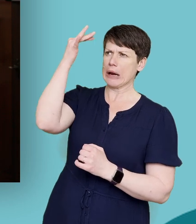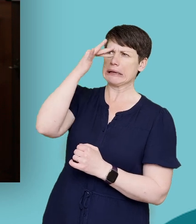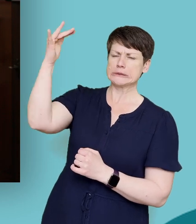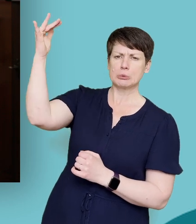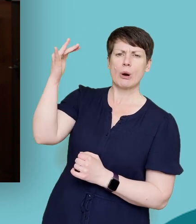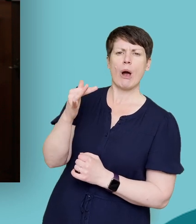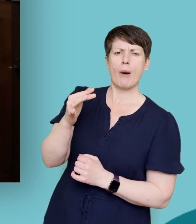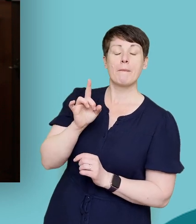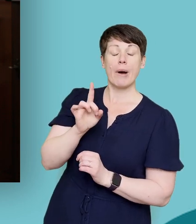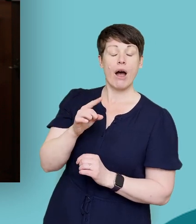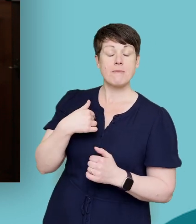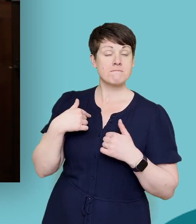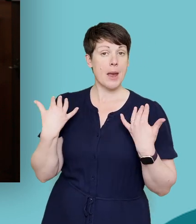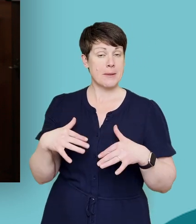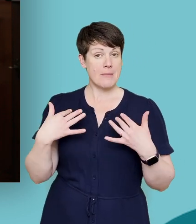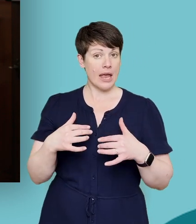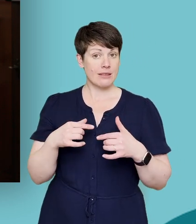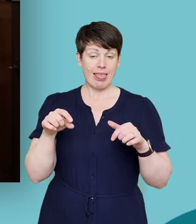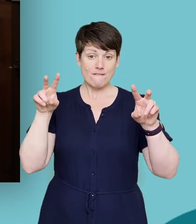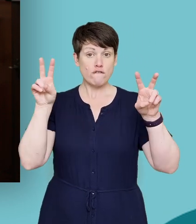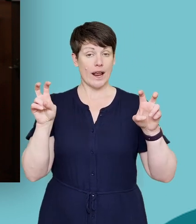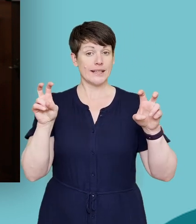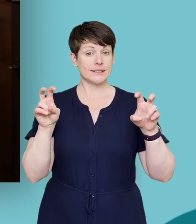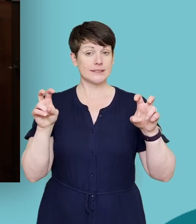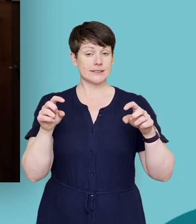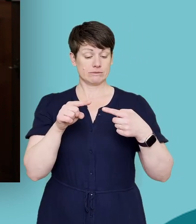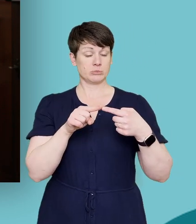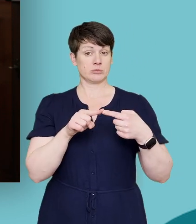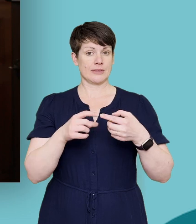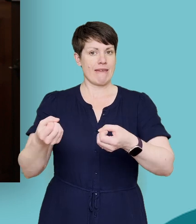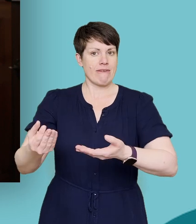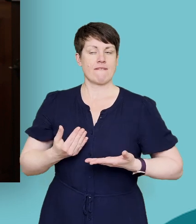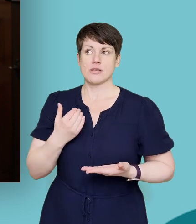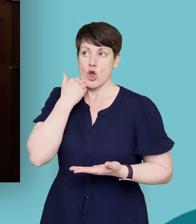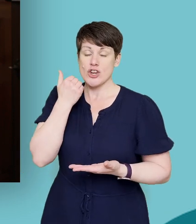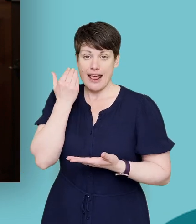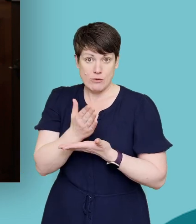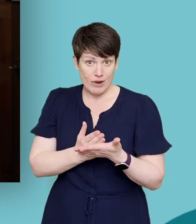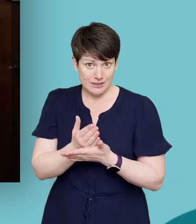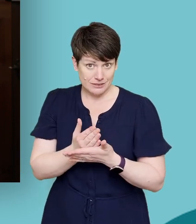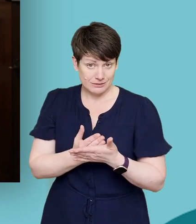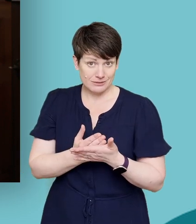I'm amazed that after that phrase, he says, "Give us our daily bread. Forgive us